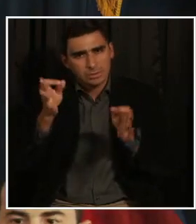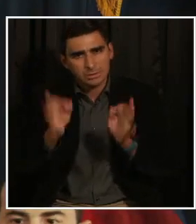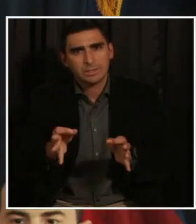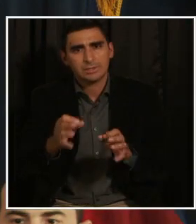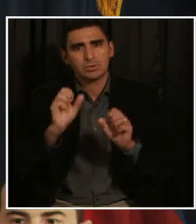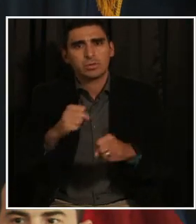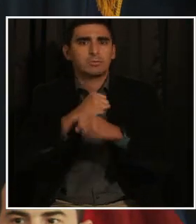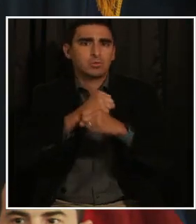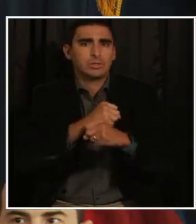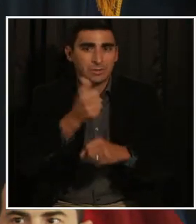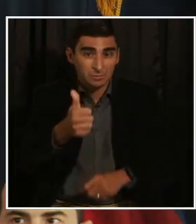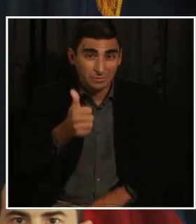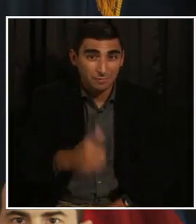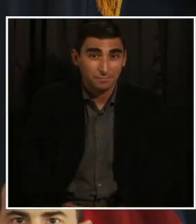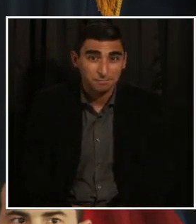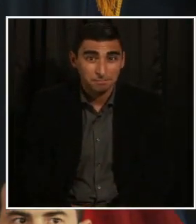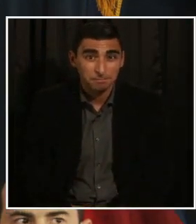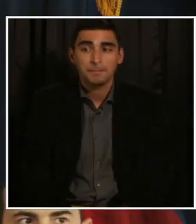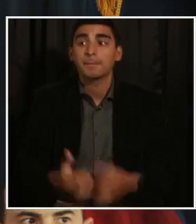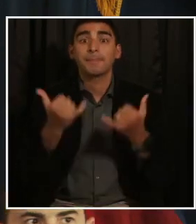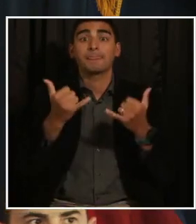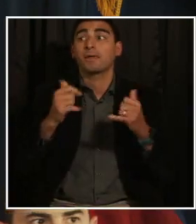with that i'm happy to take some questions